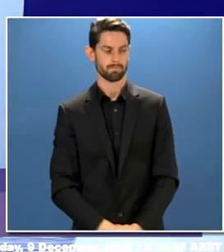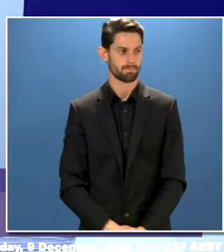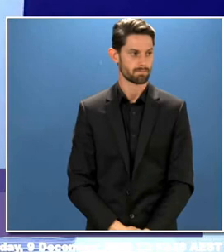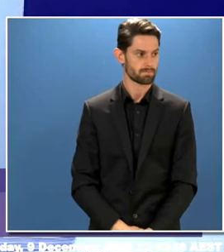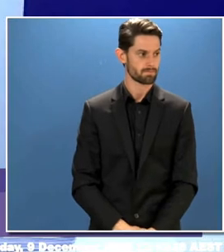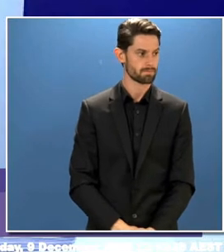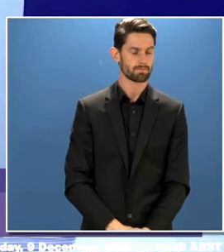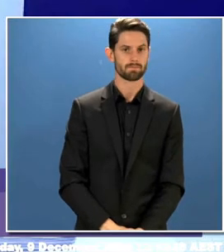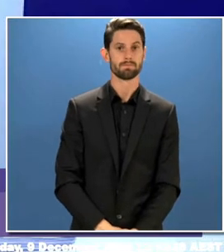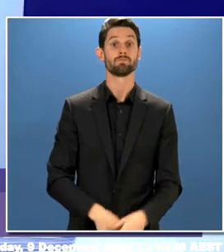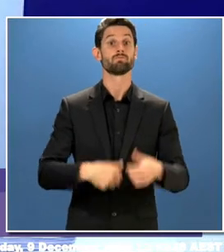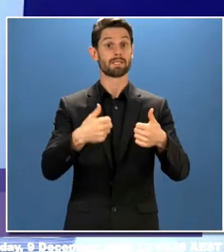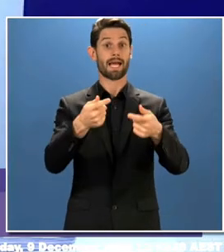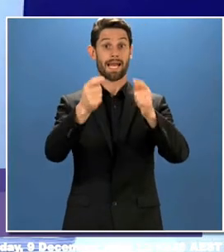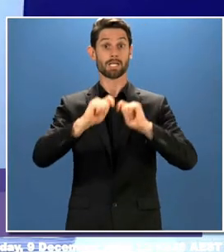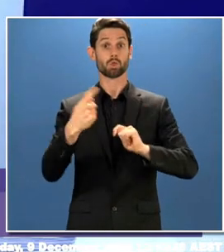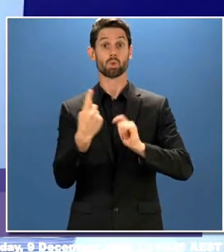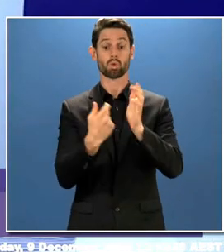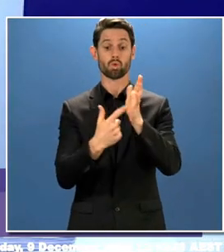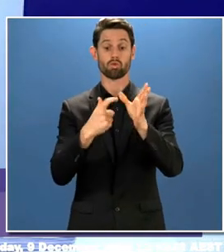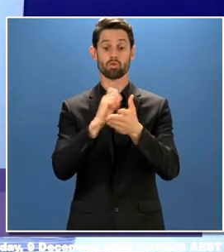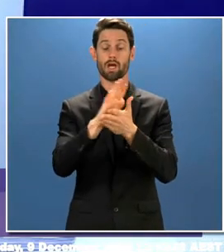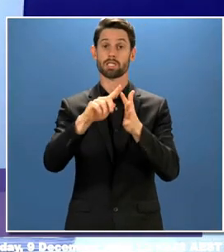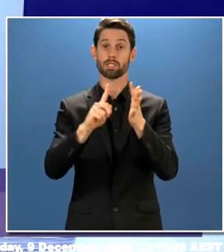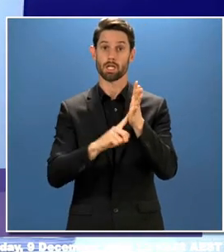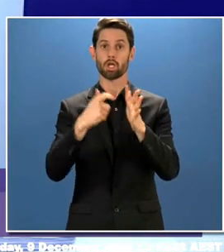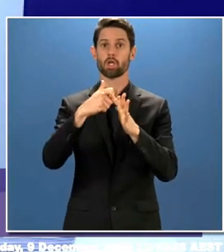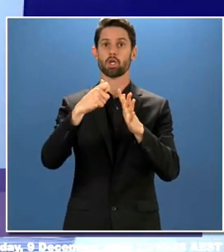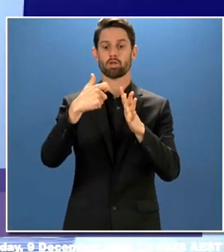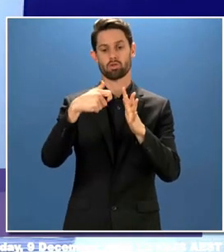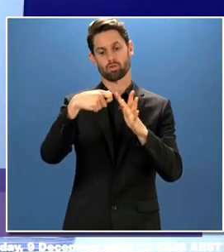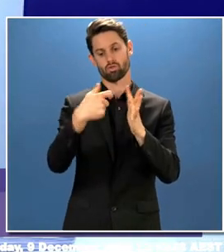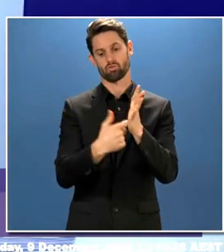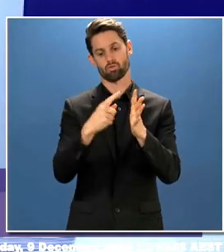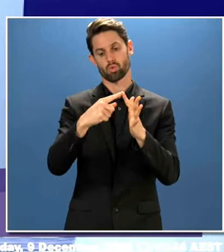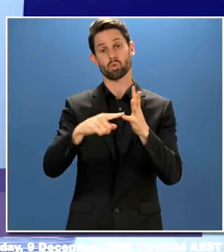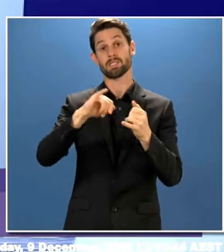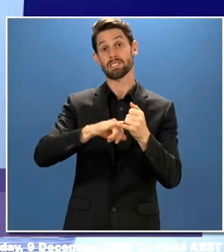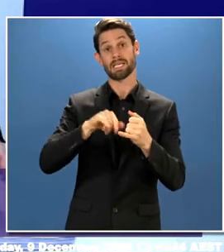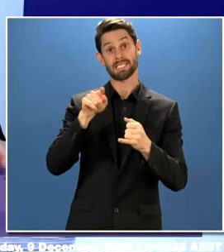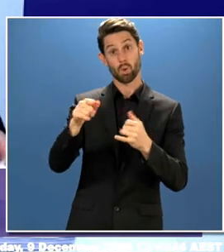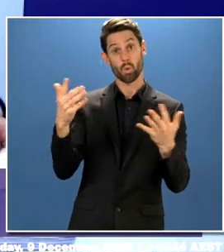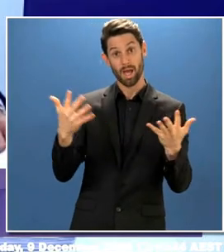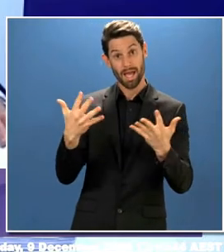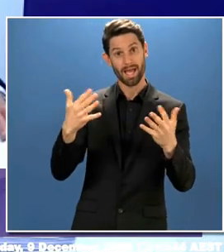Commissioners, the next witness is Ms Rachel Kroes. She is appearing from Darwin in the Northern Territory by a video link.